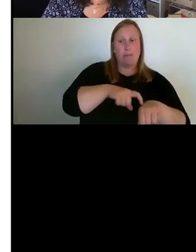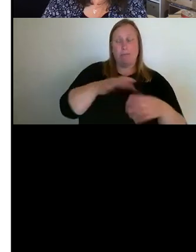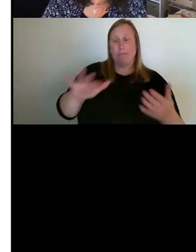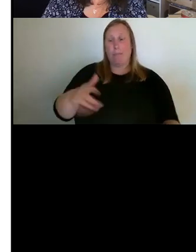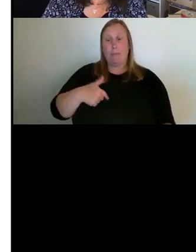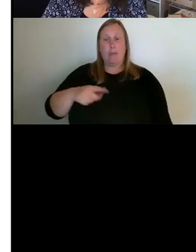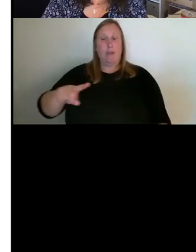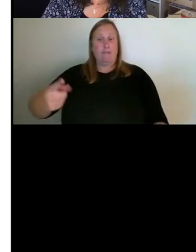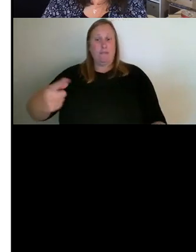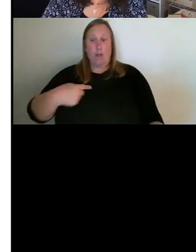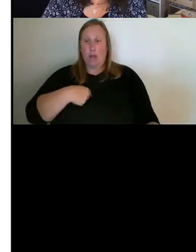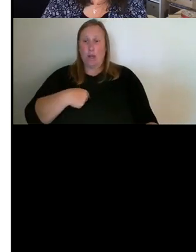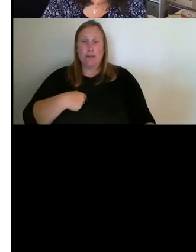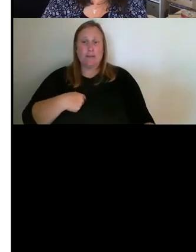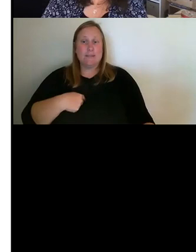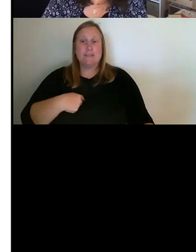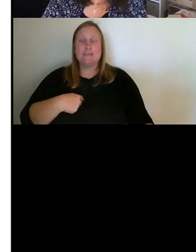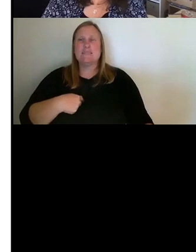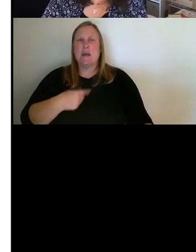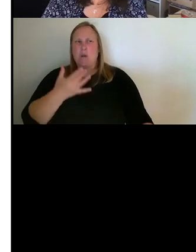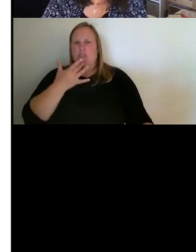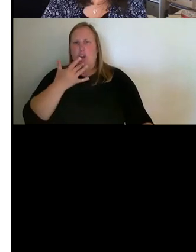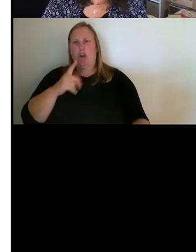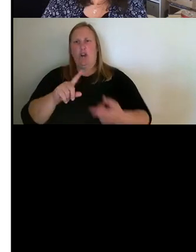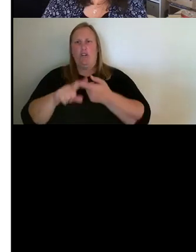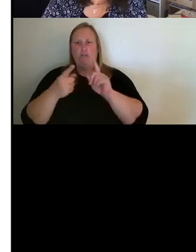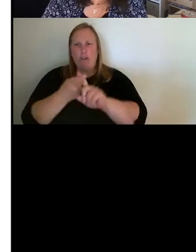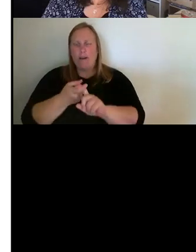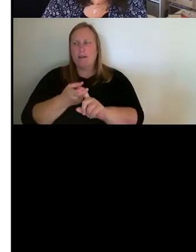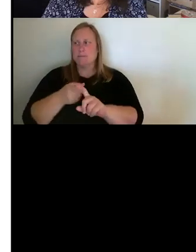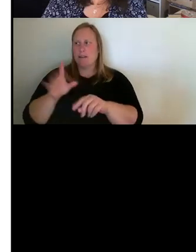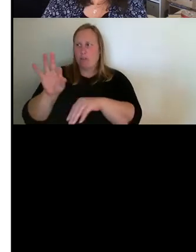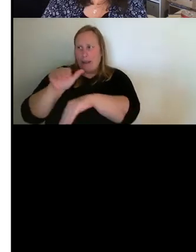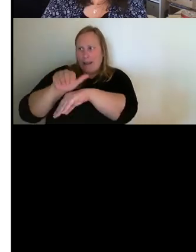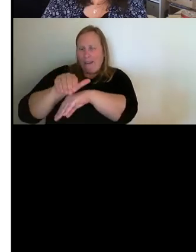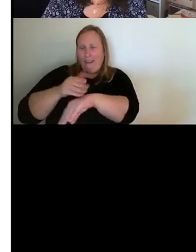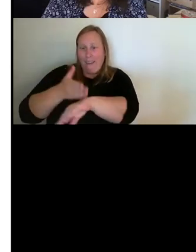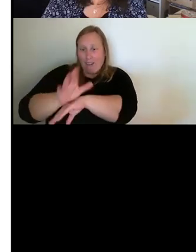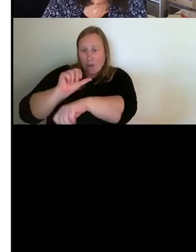I like to do with my friends on a Friday night after work hours and maybe that wasn't the